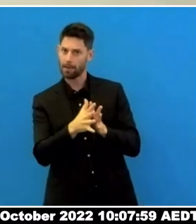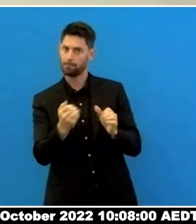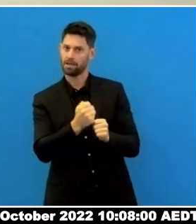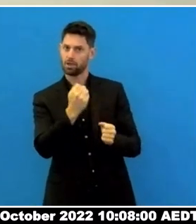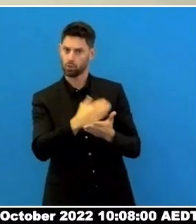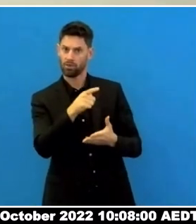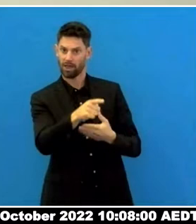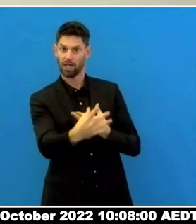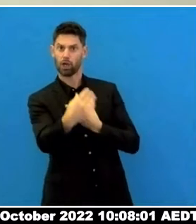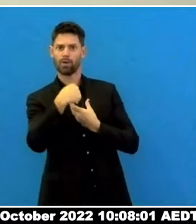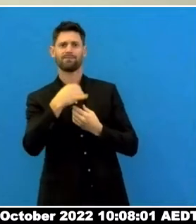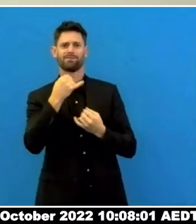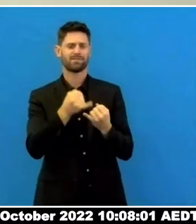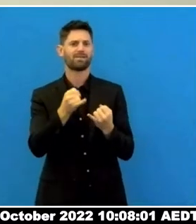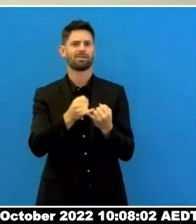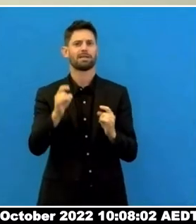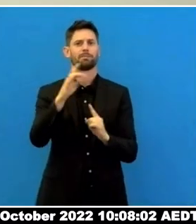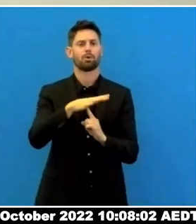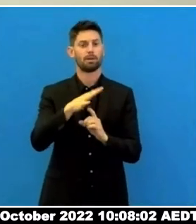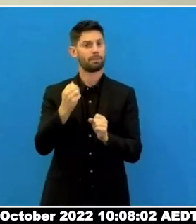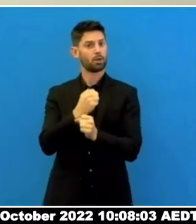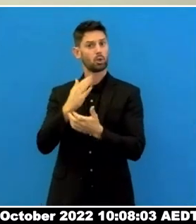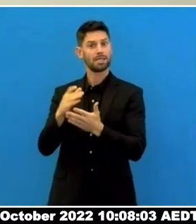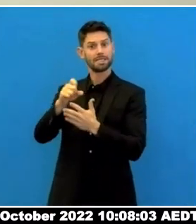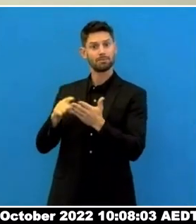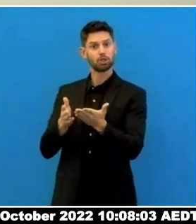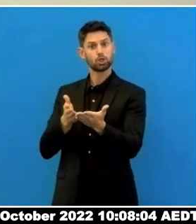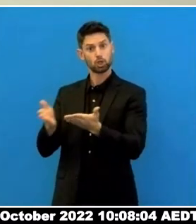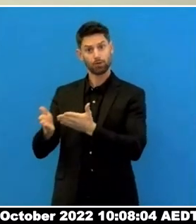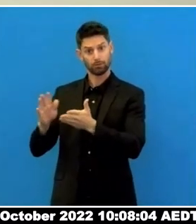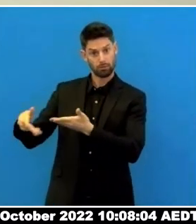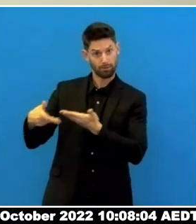Cultural, safe service provision recognises how practitioners' cultural,